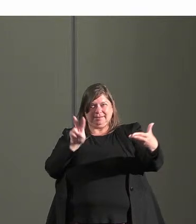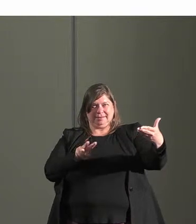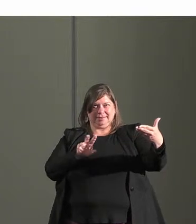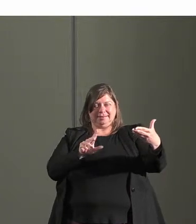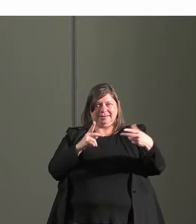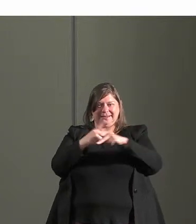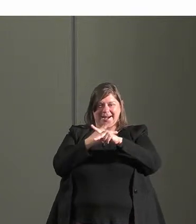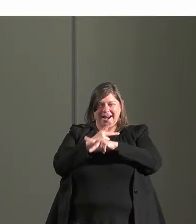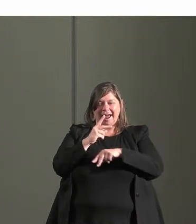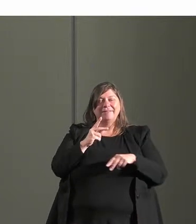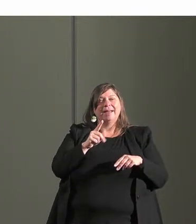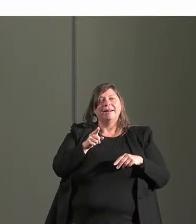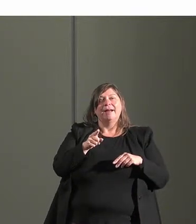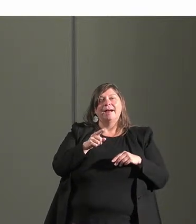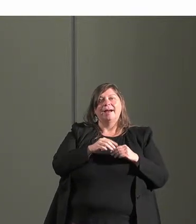hearing mobility big fonts and wait space and easy to navigate